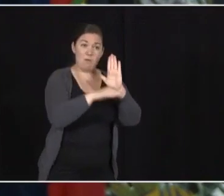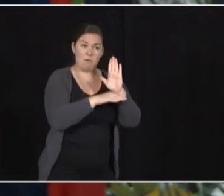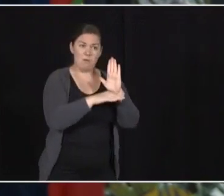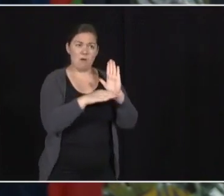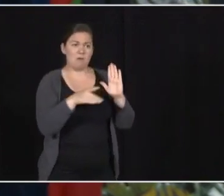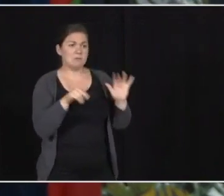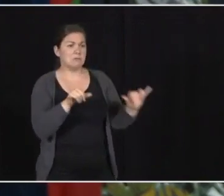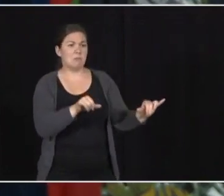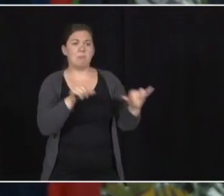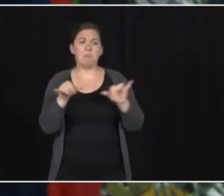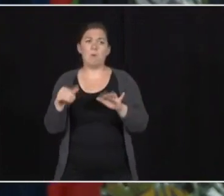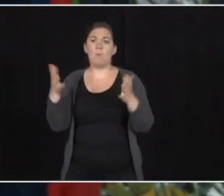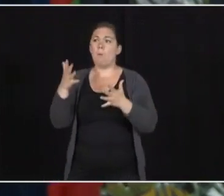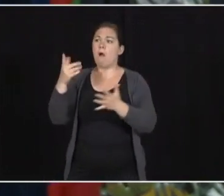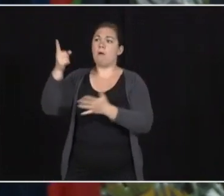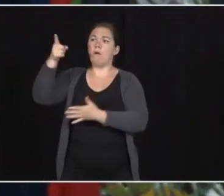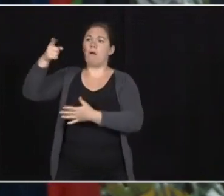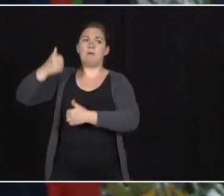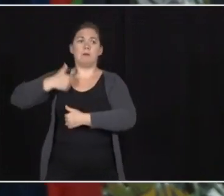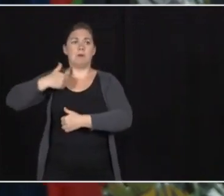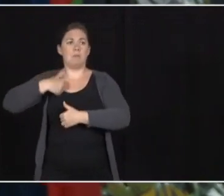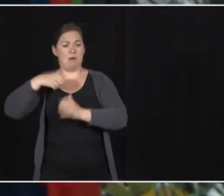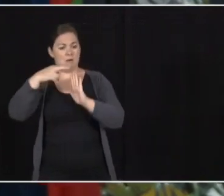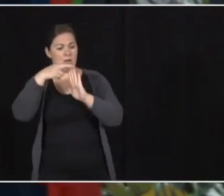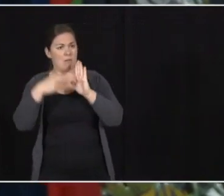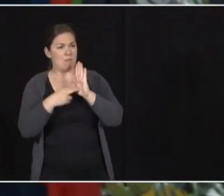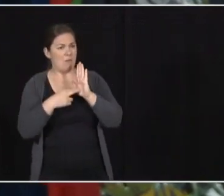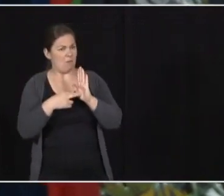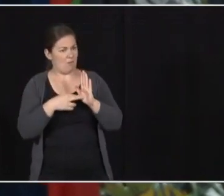in all five of them. Some of the incidents are very similar to what appeared in the military report. In some cases there are multiple incidences.